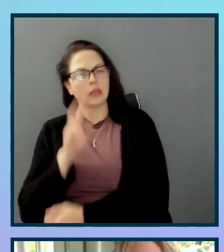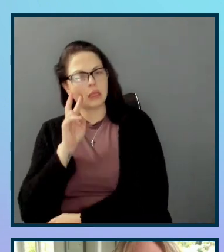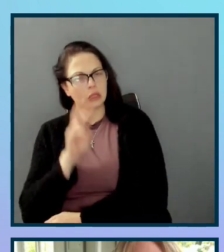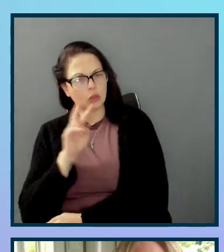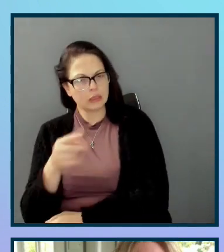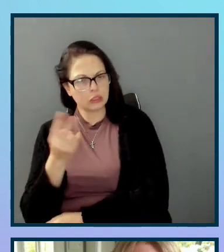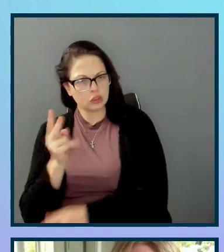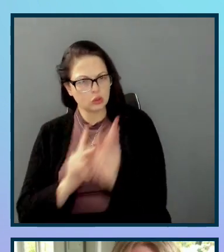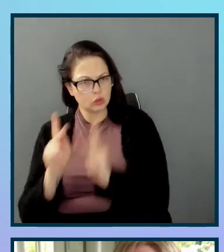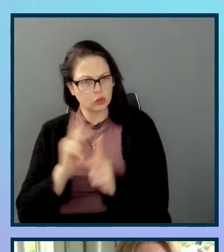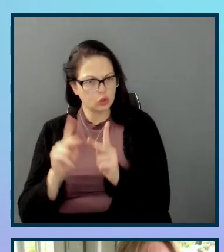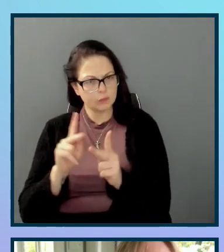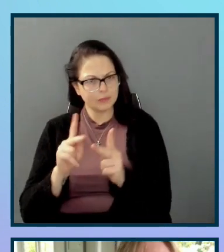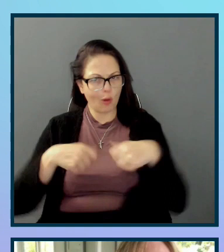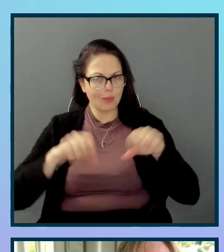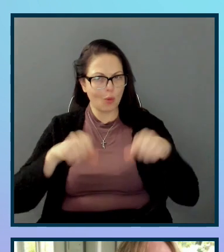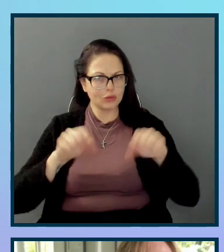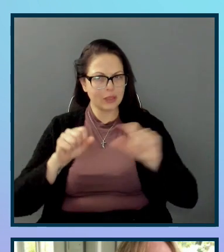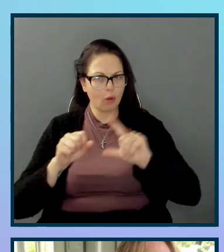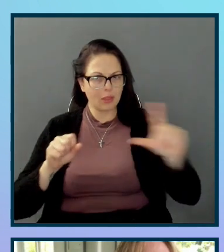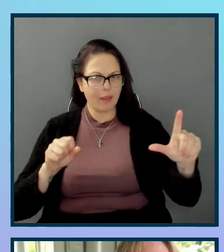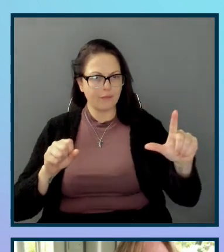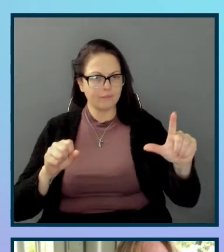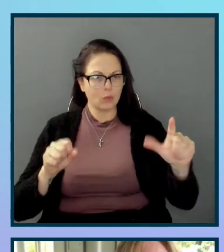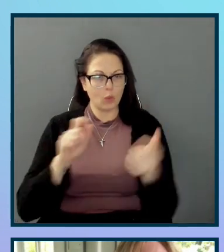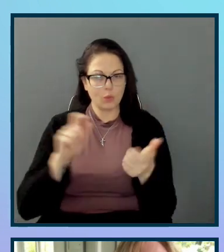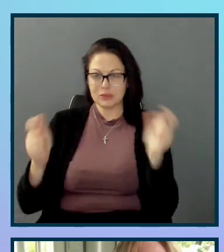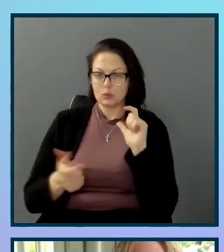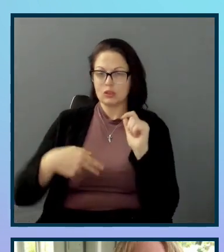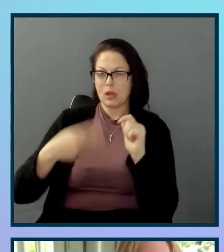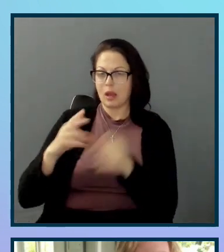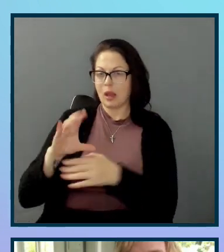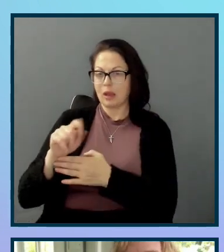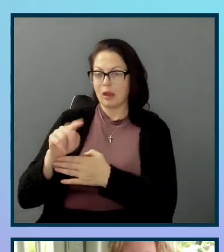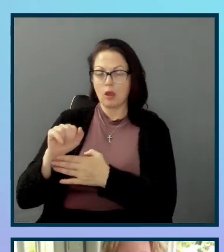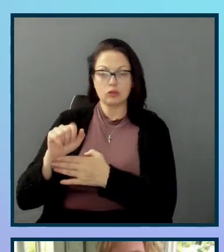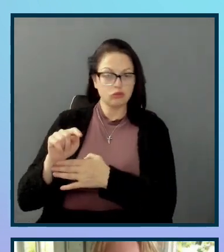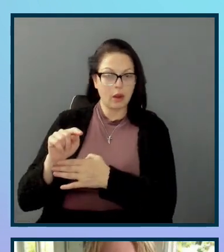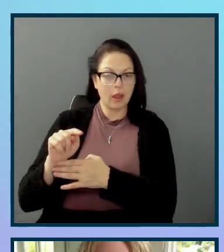riding the virtual motorcycle on the left. When we switch into high contrast mode, completely different composite,